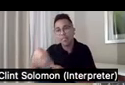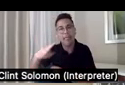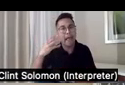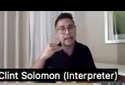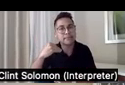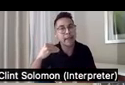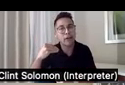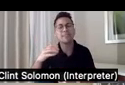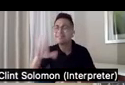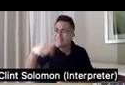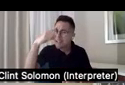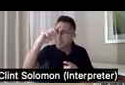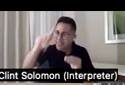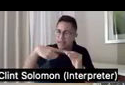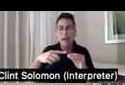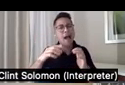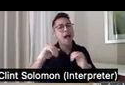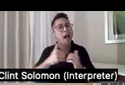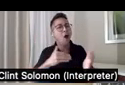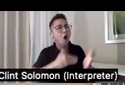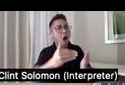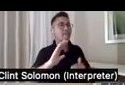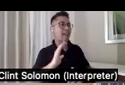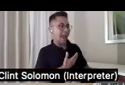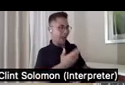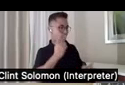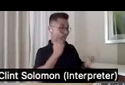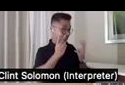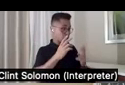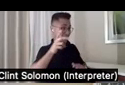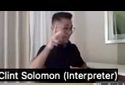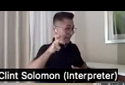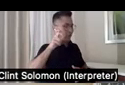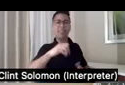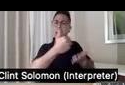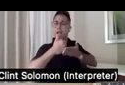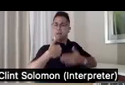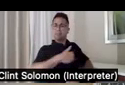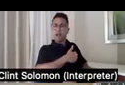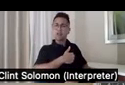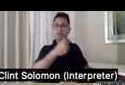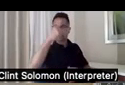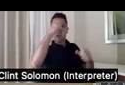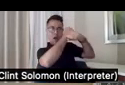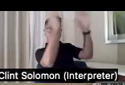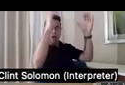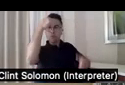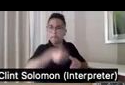often our vision and hearing help us to remember something it's very plausible that often what we